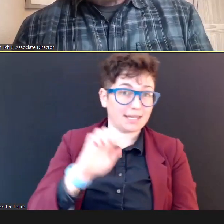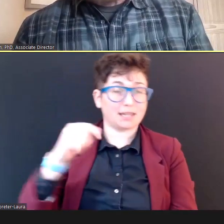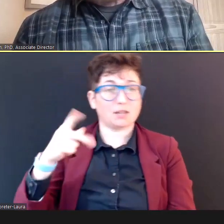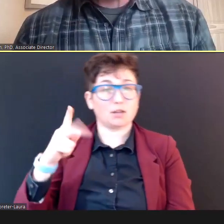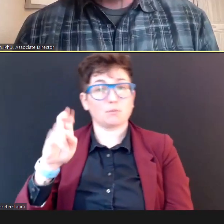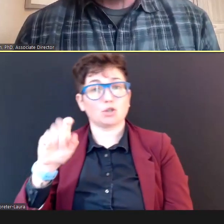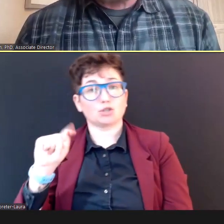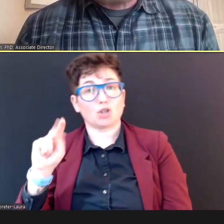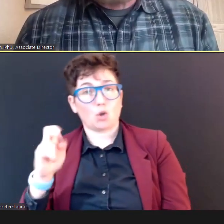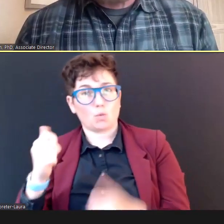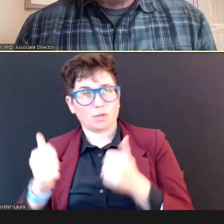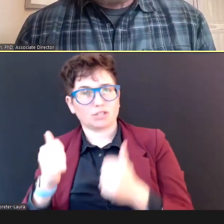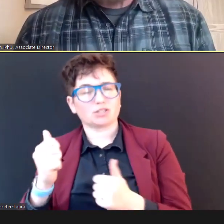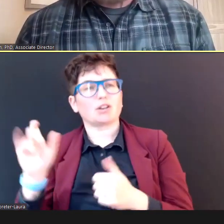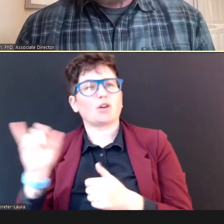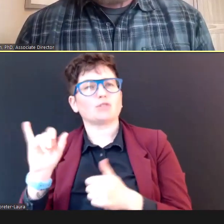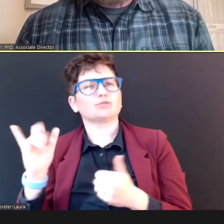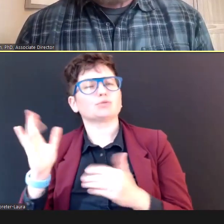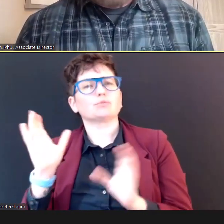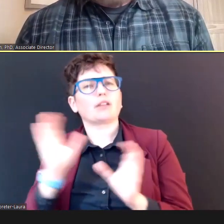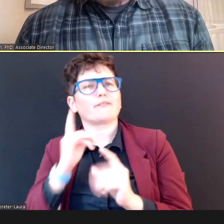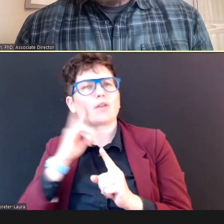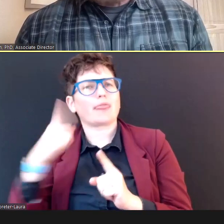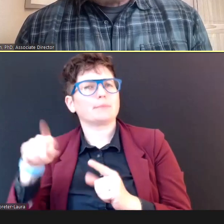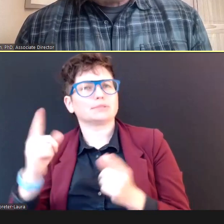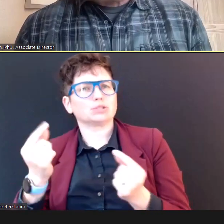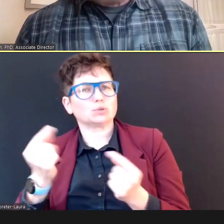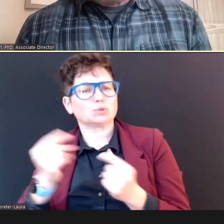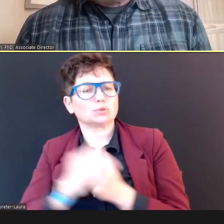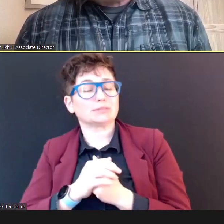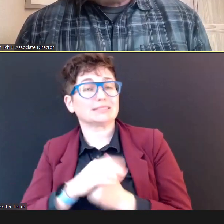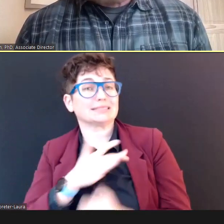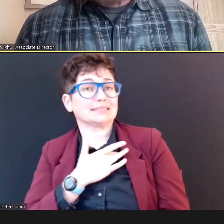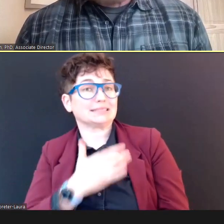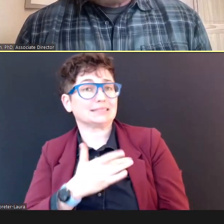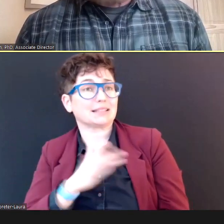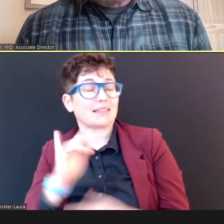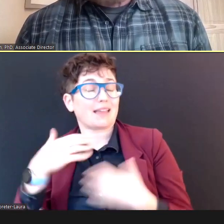what it is you're looking for them to do